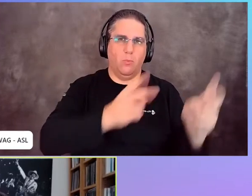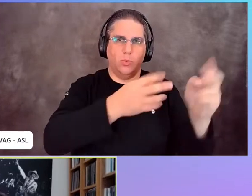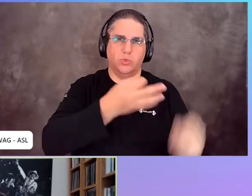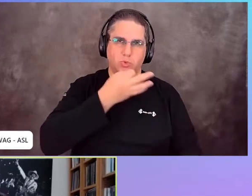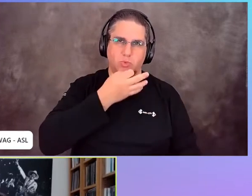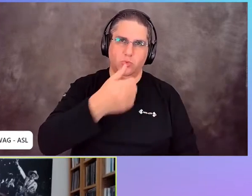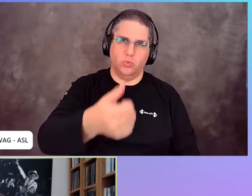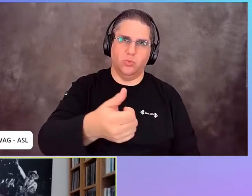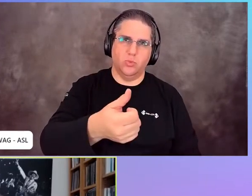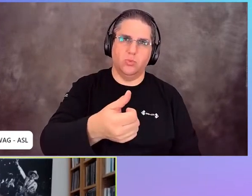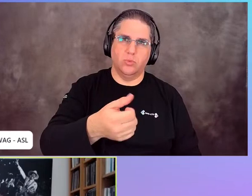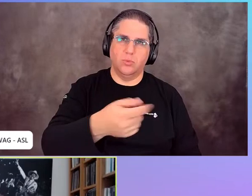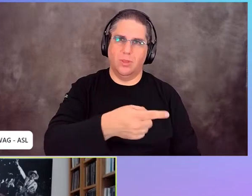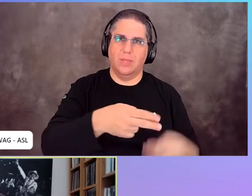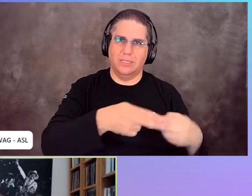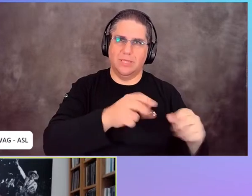with, our first answer.